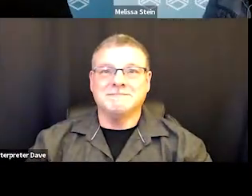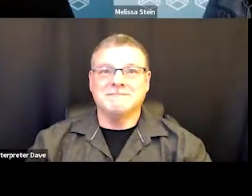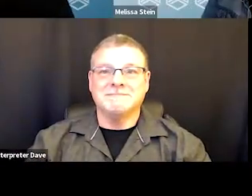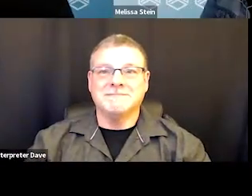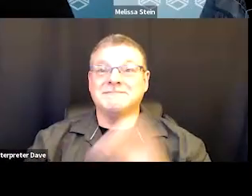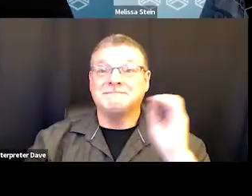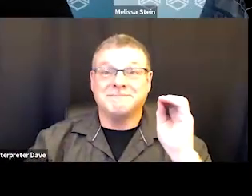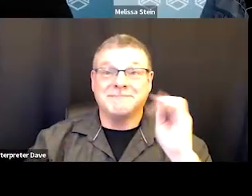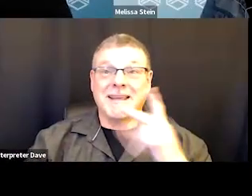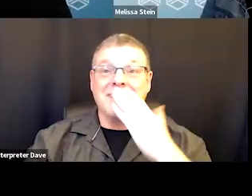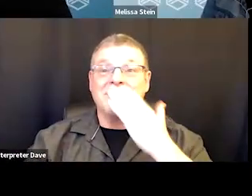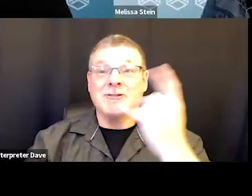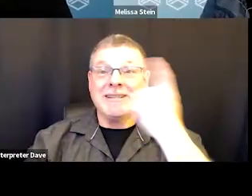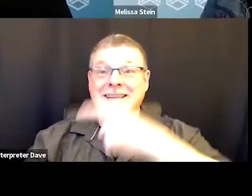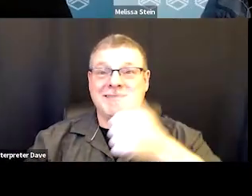All right, have a great evening everyone.